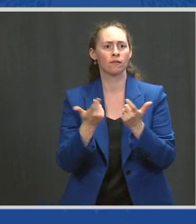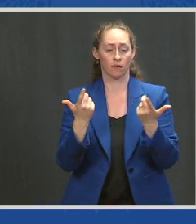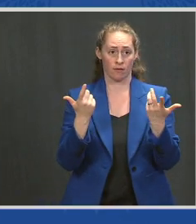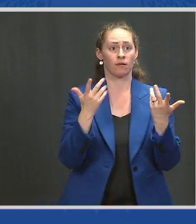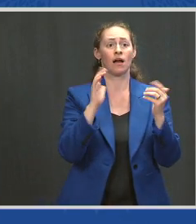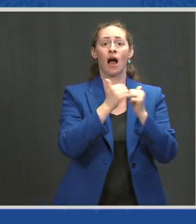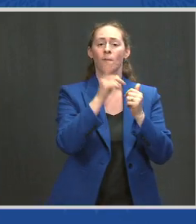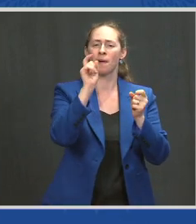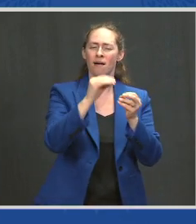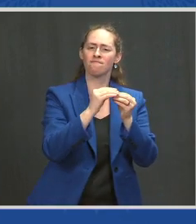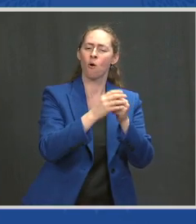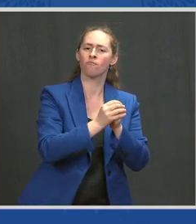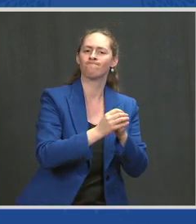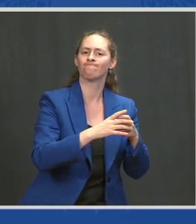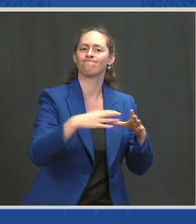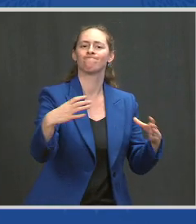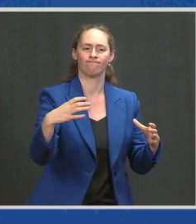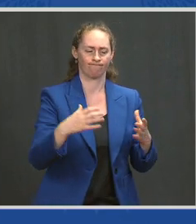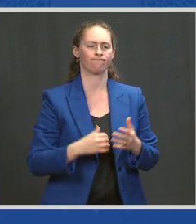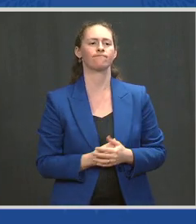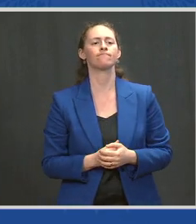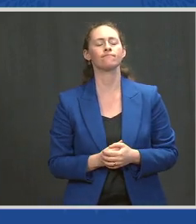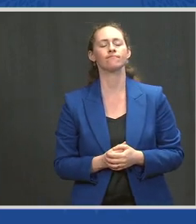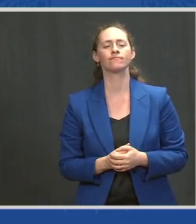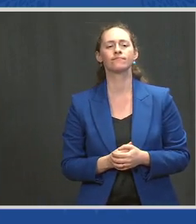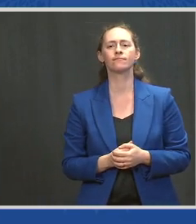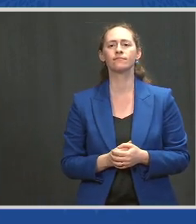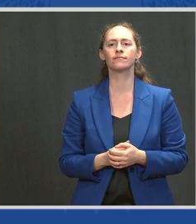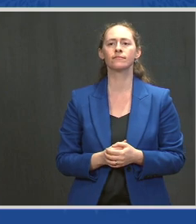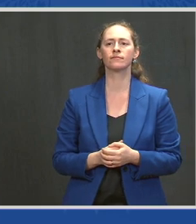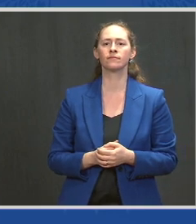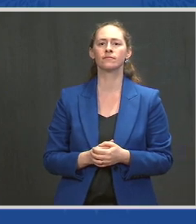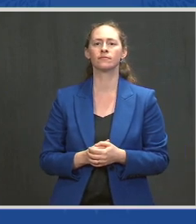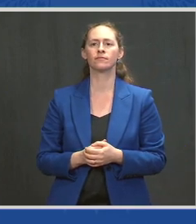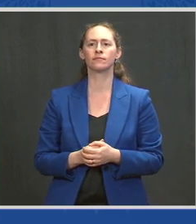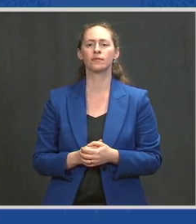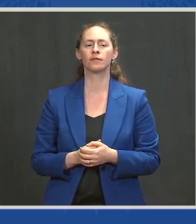And you -- I don't think he's looking